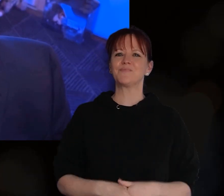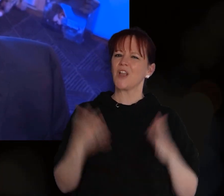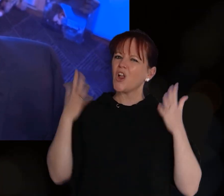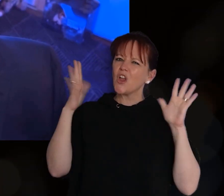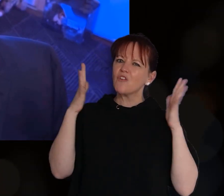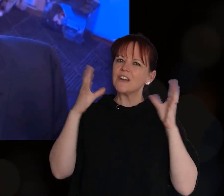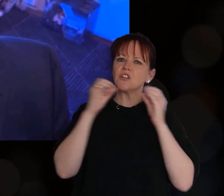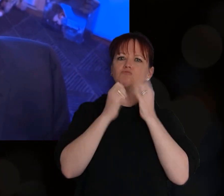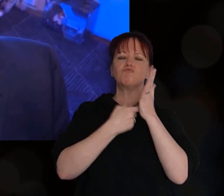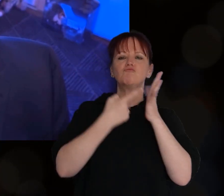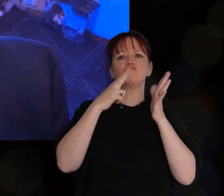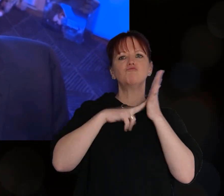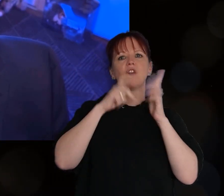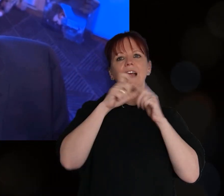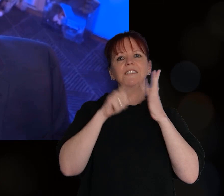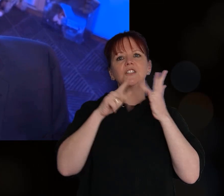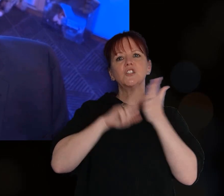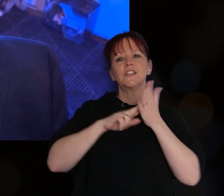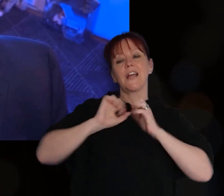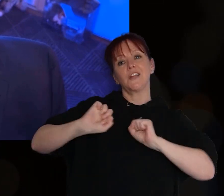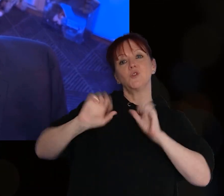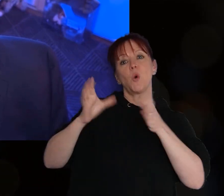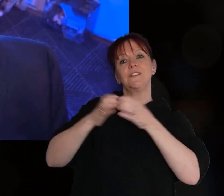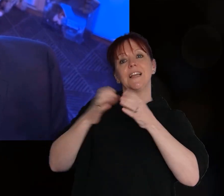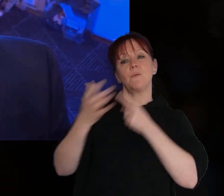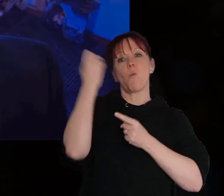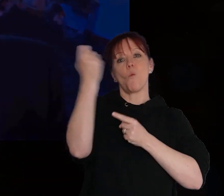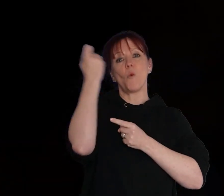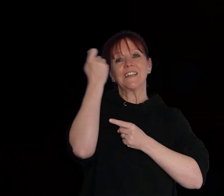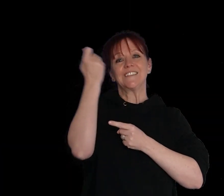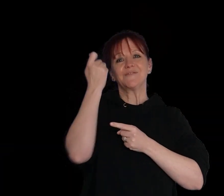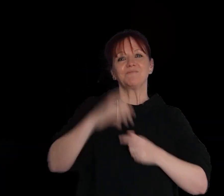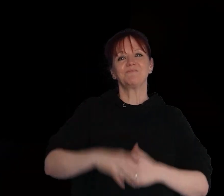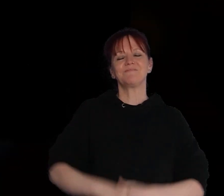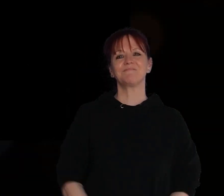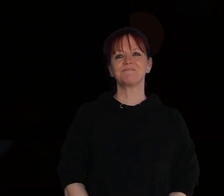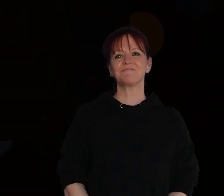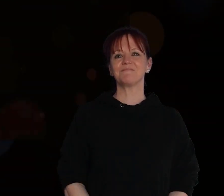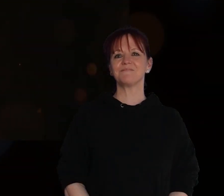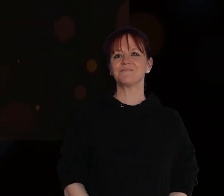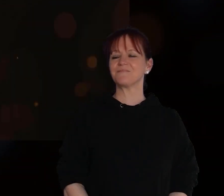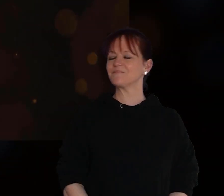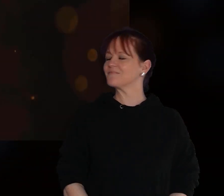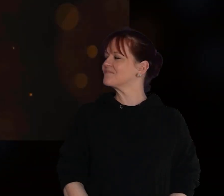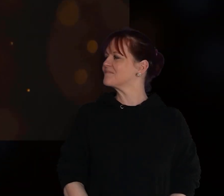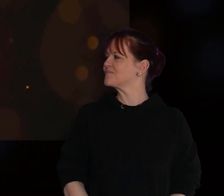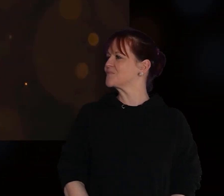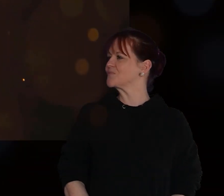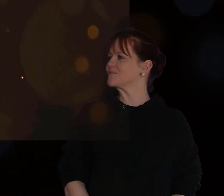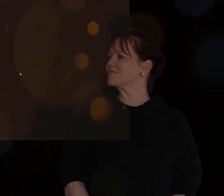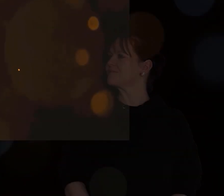Congrats to Brandon and the rest of the team on the win. EPIC MUSIC